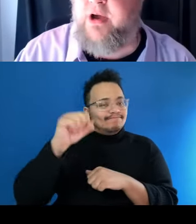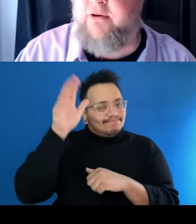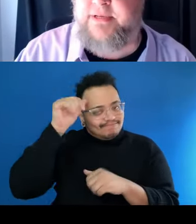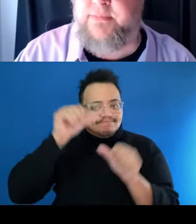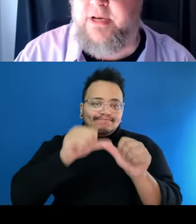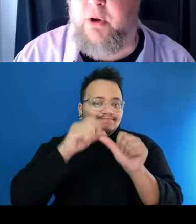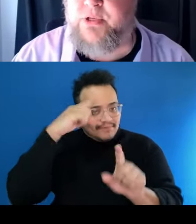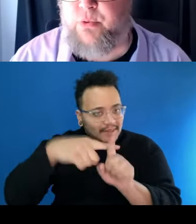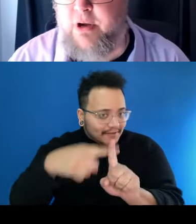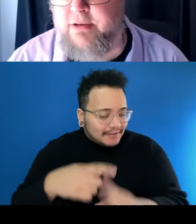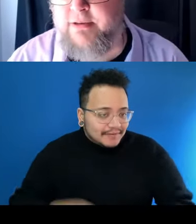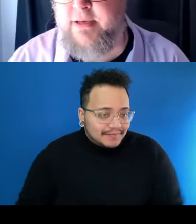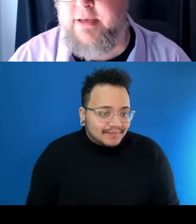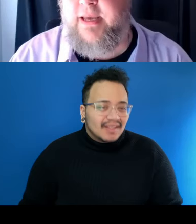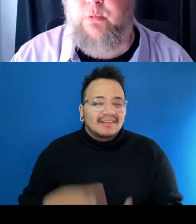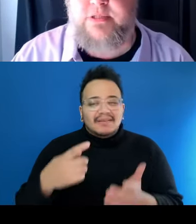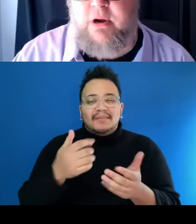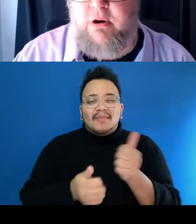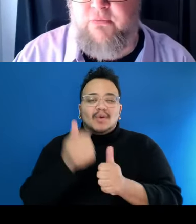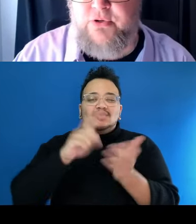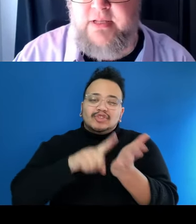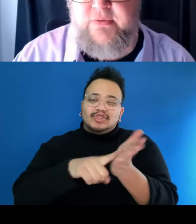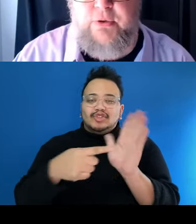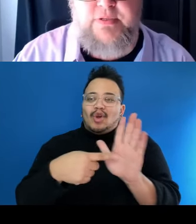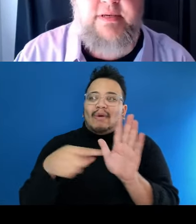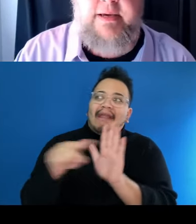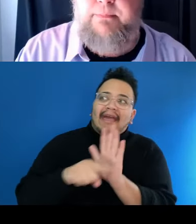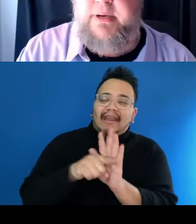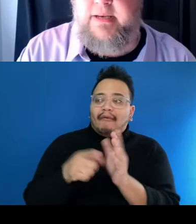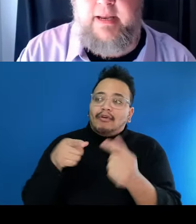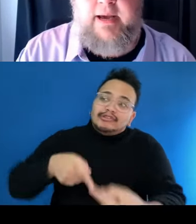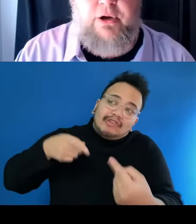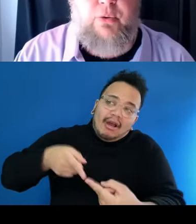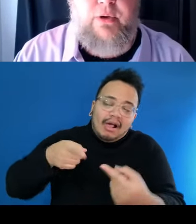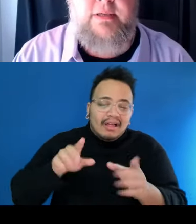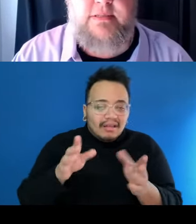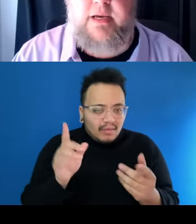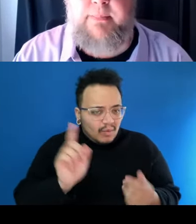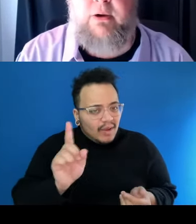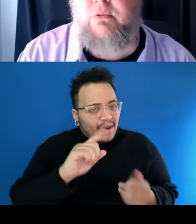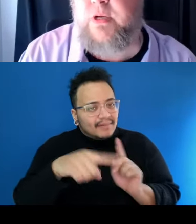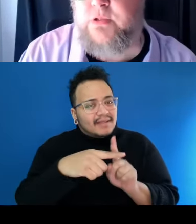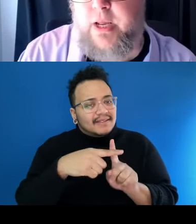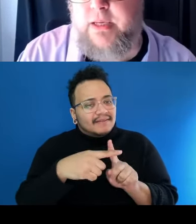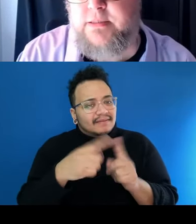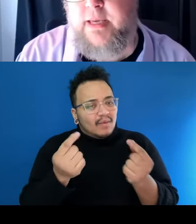We oftentimes hear about what's wrong and what's hard for trans folks, but not always about what's right